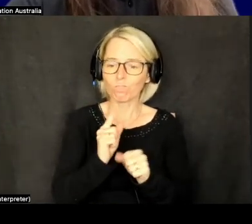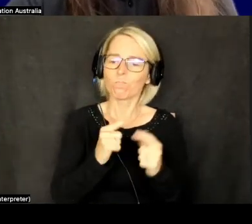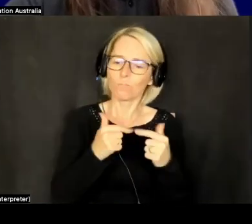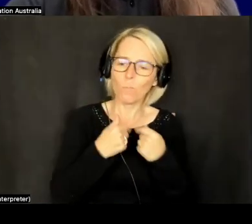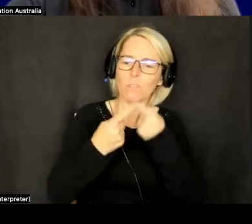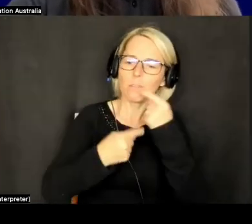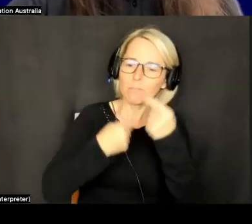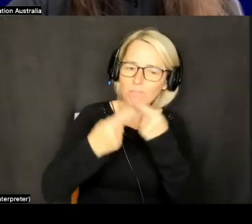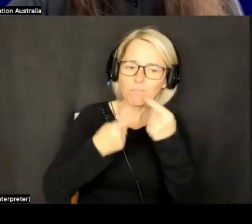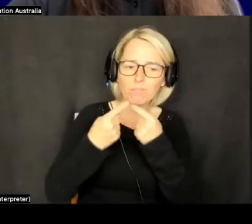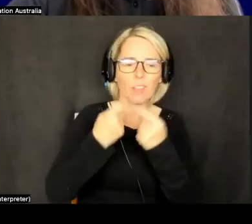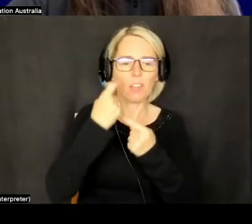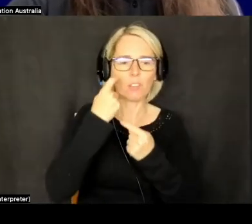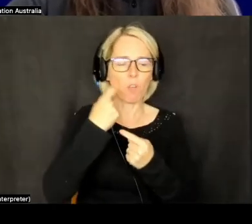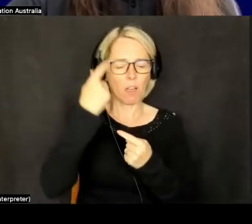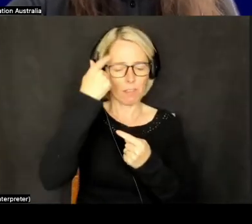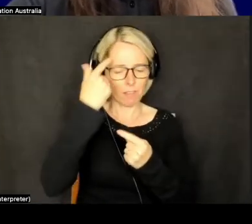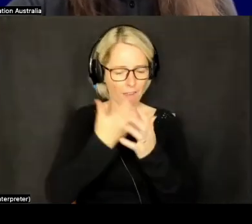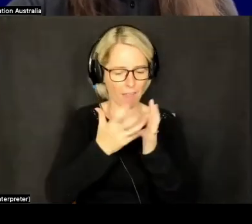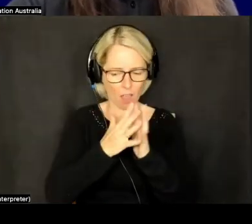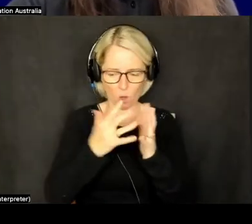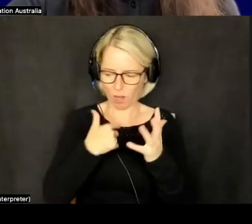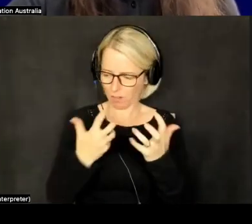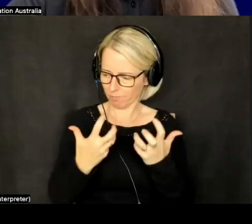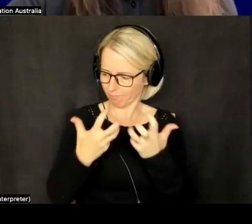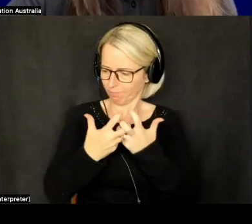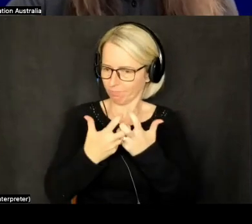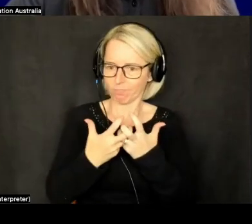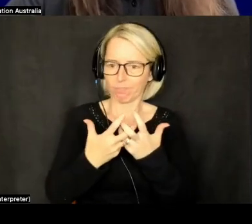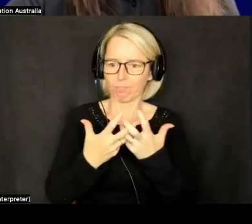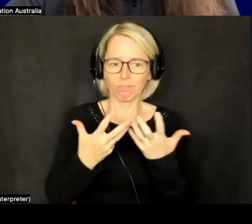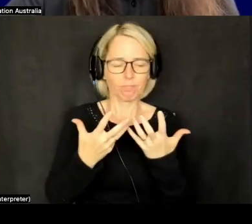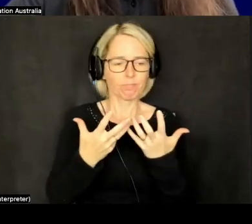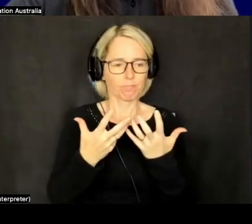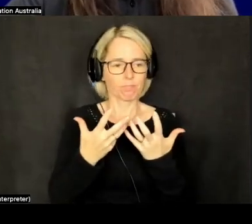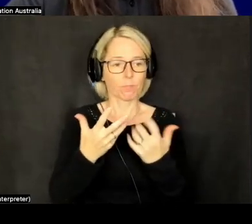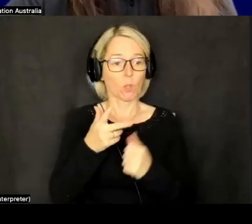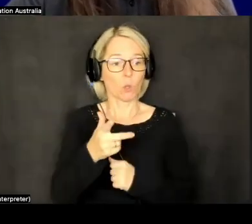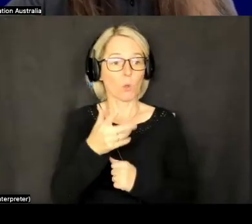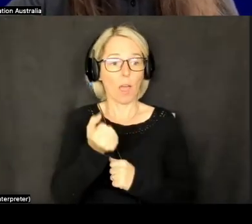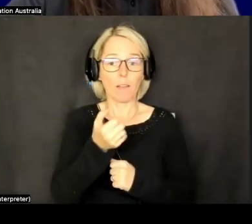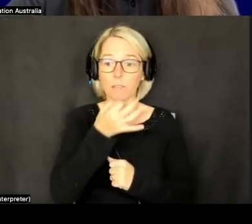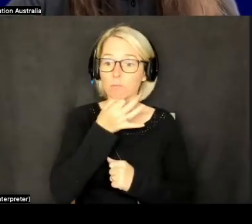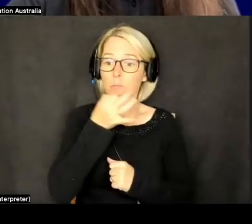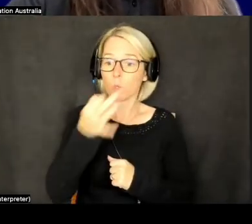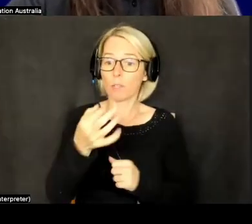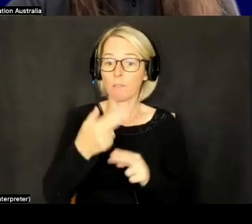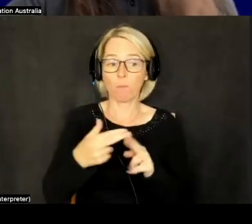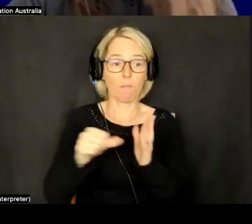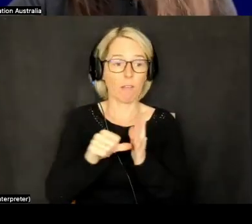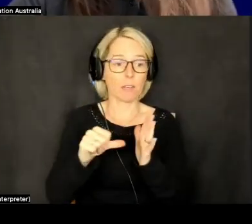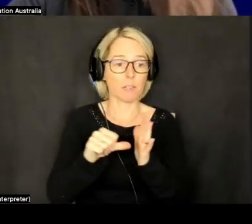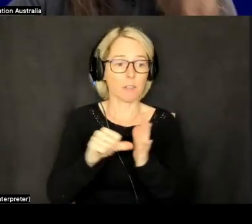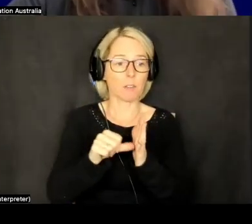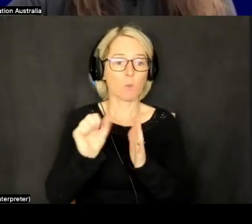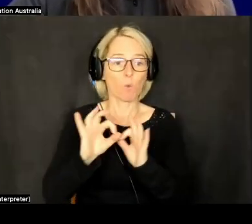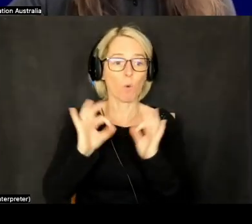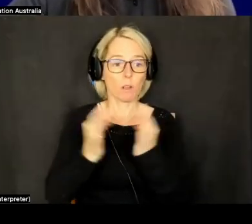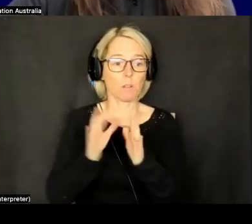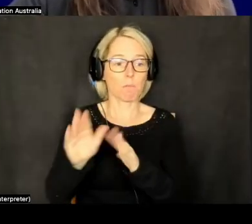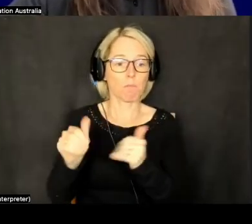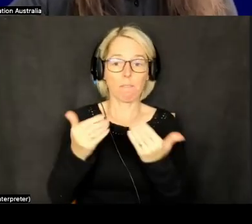those into the requests for funding and how your organisation will provide those services